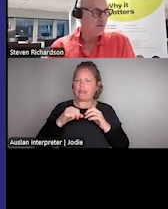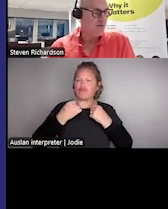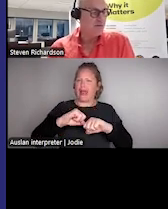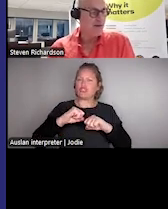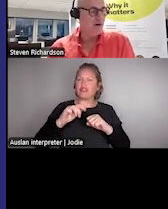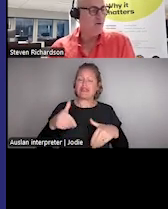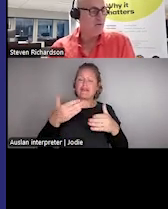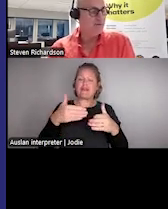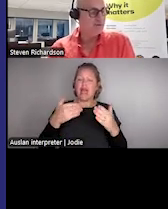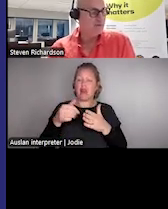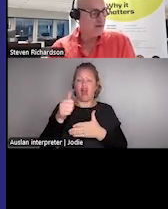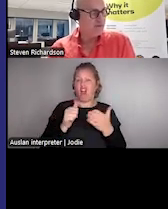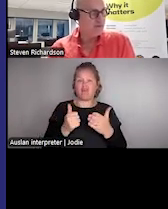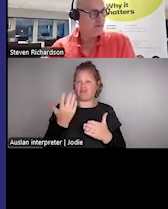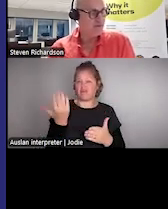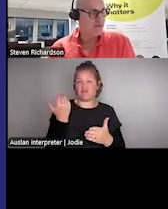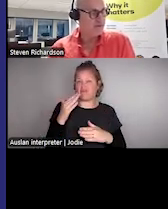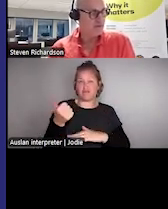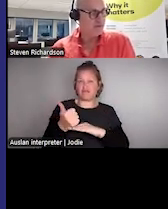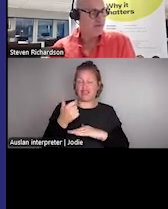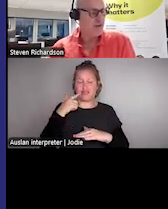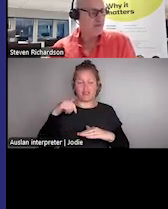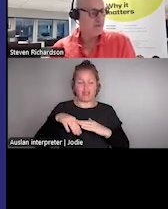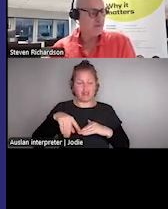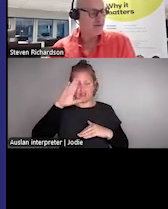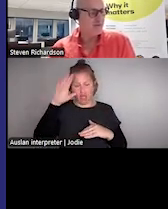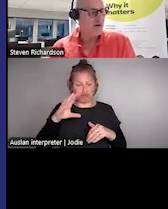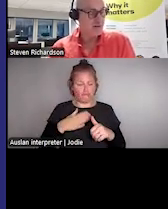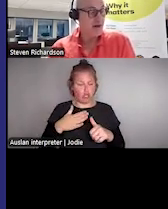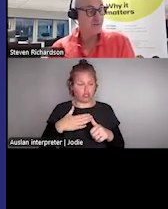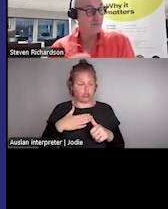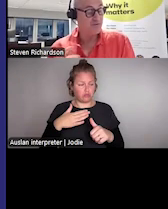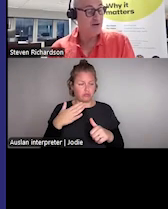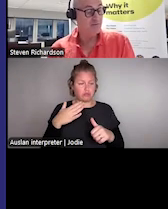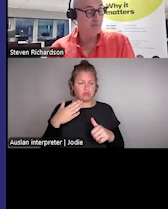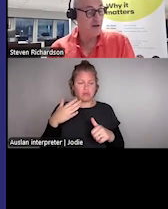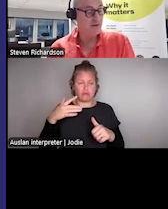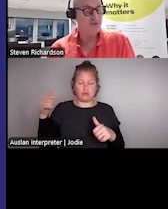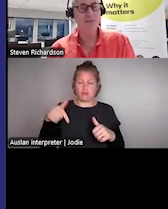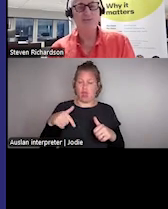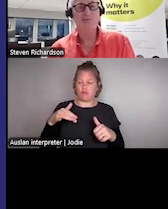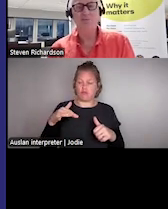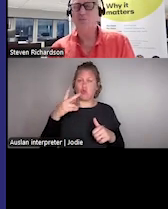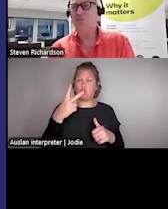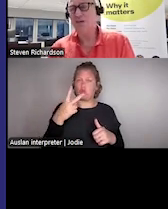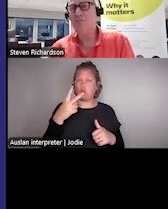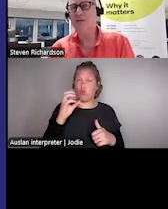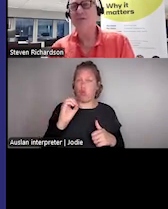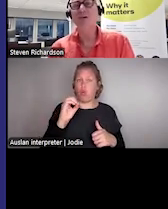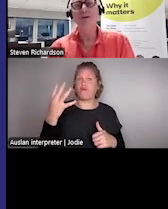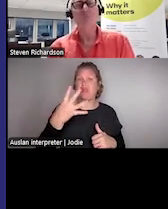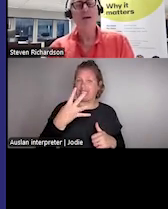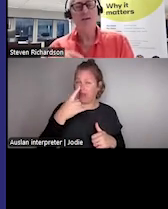not been around long. In fact, they first came to Australia about 2014 maybe. Maybe